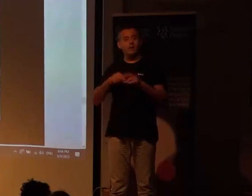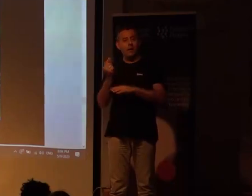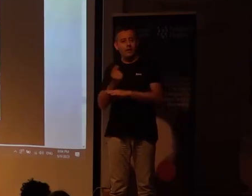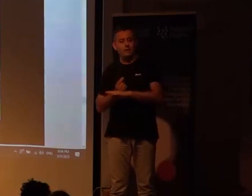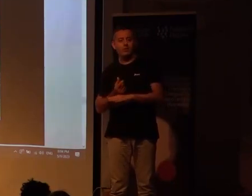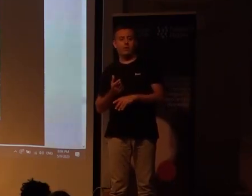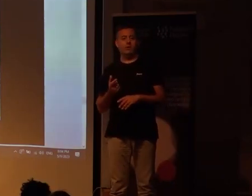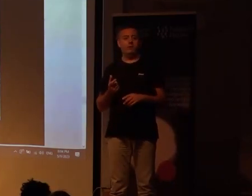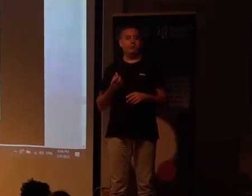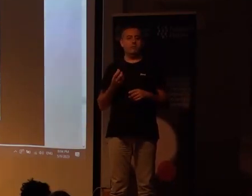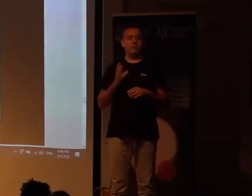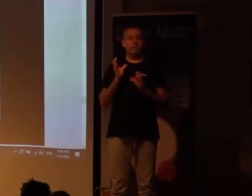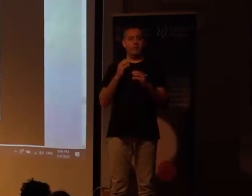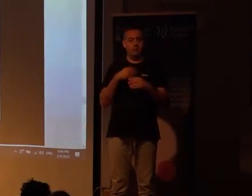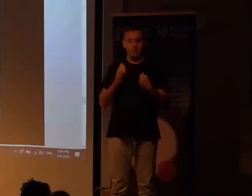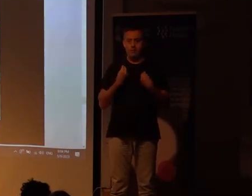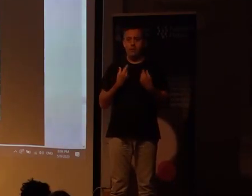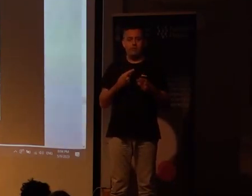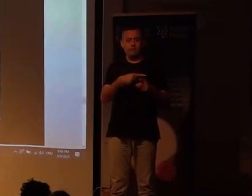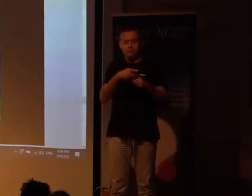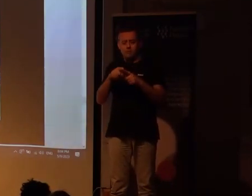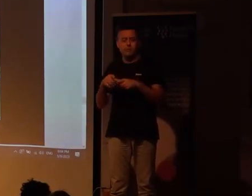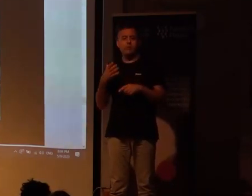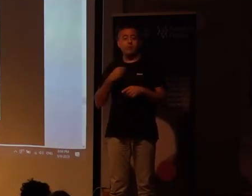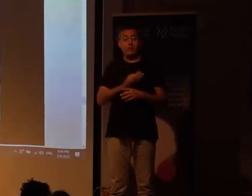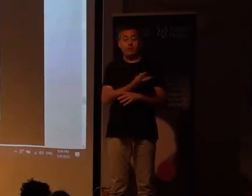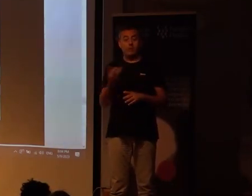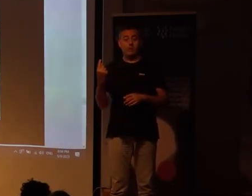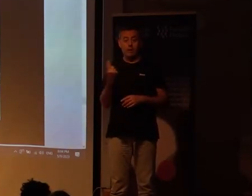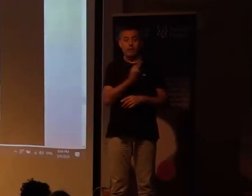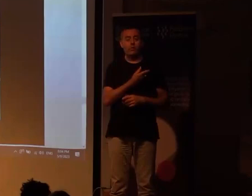to study urban gardens from all these environmental, social, etc. perspectives.